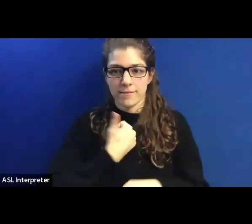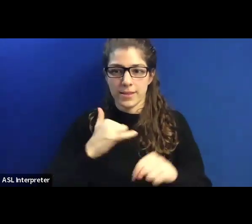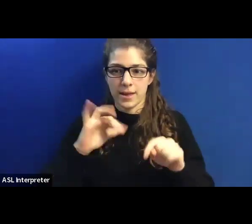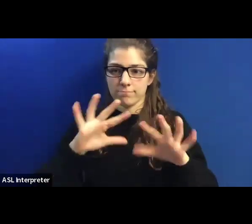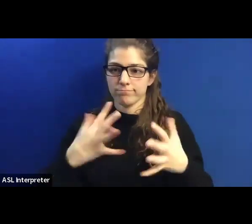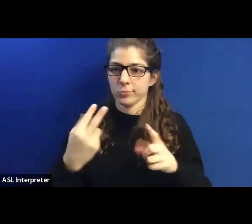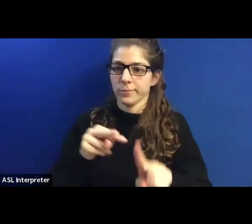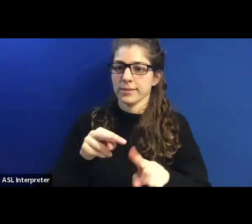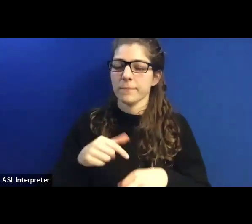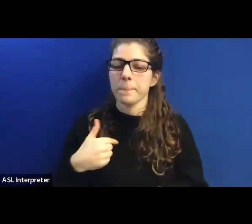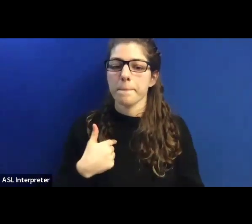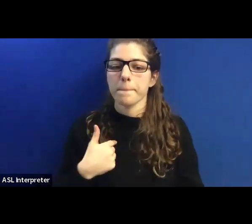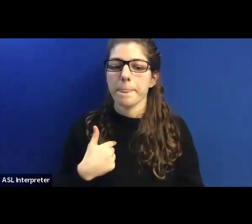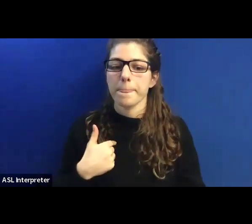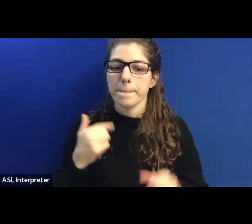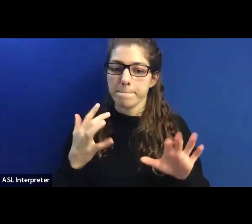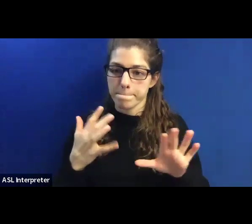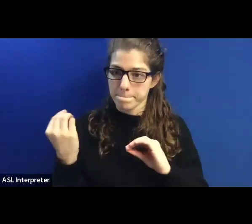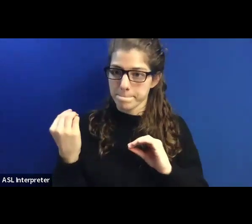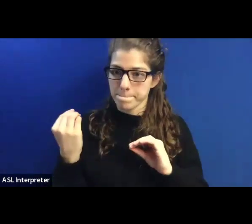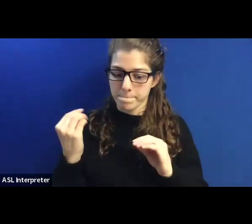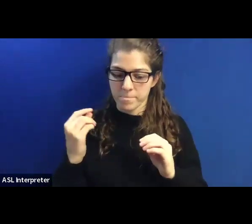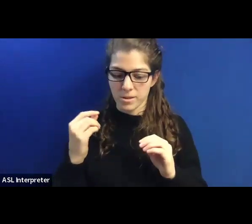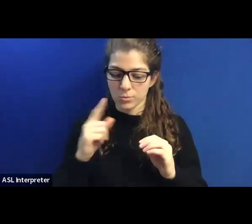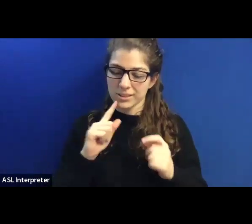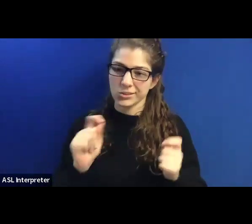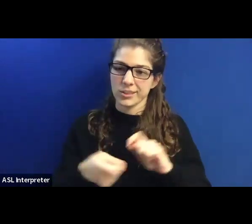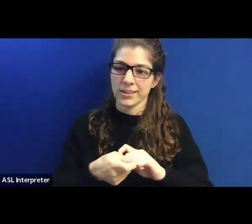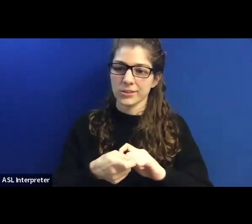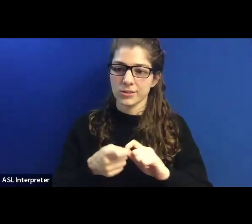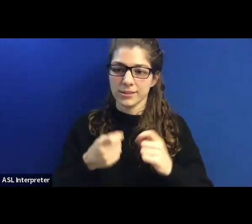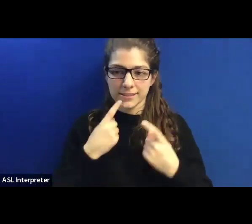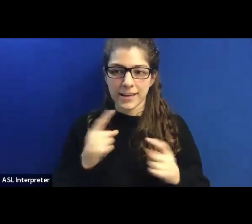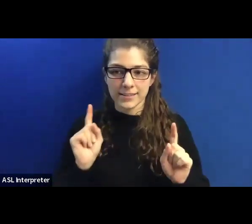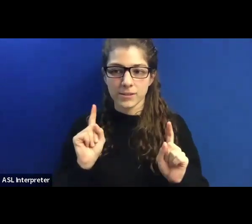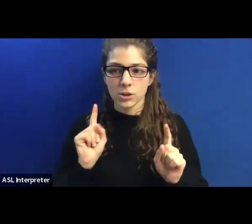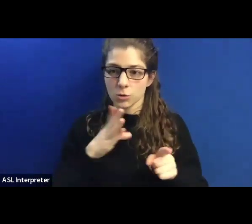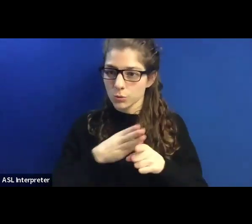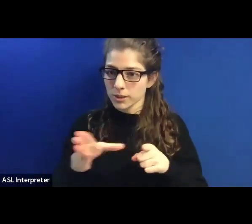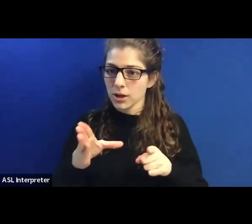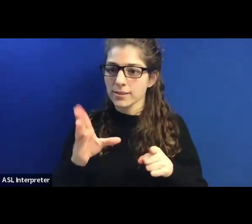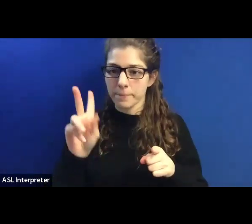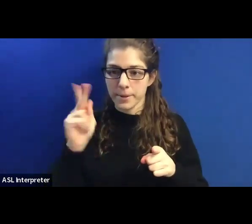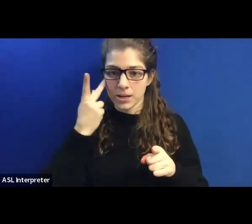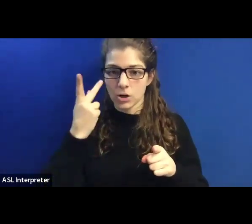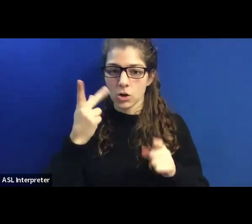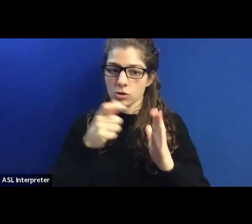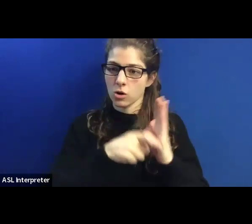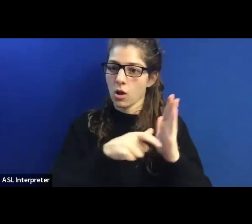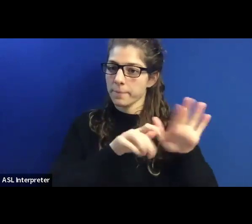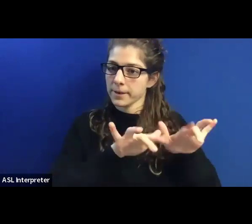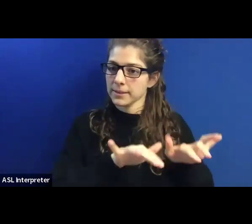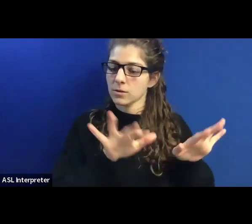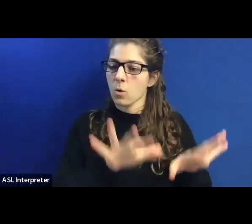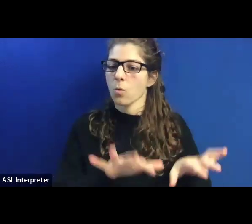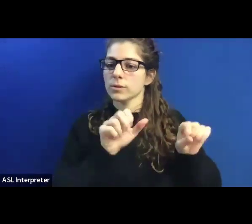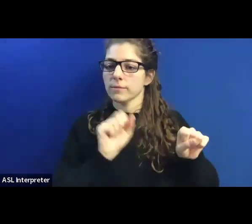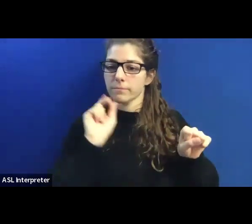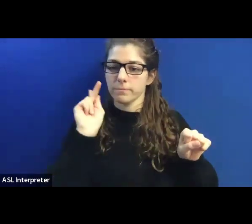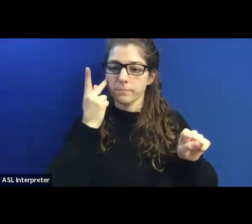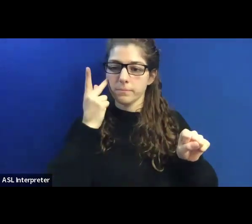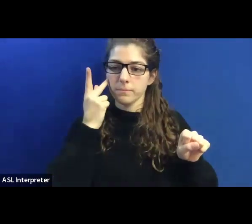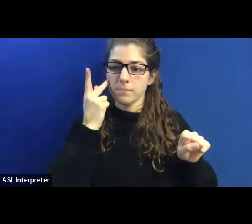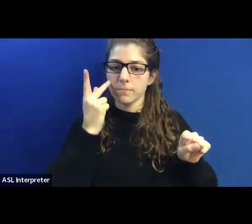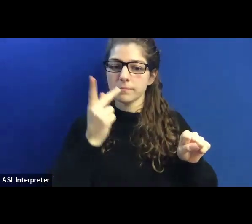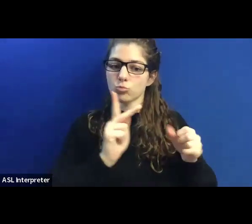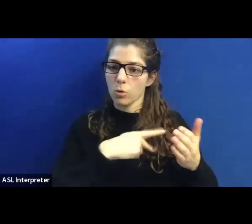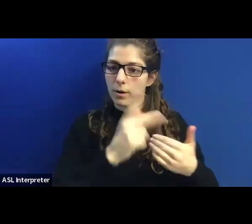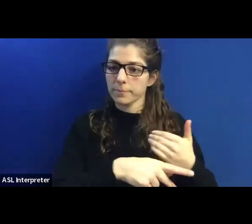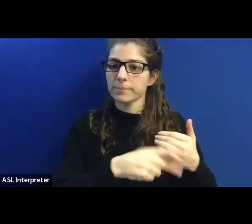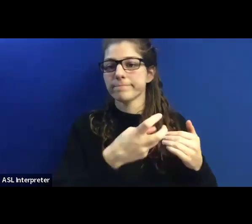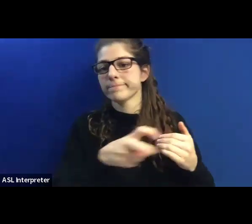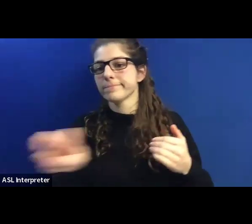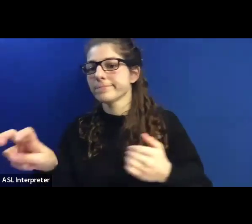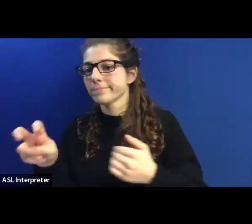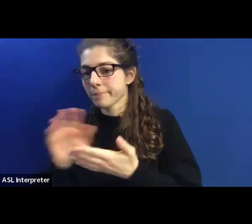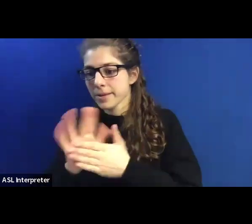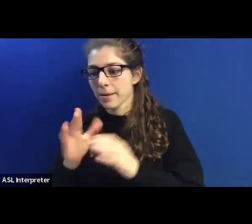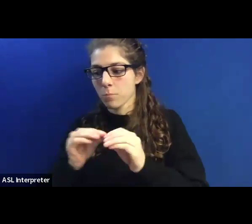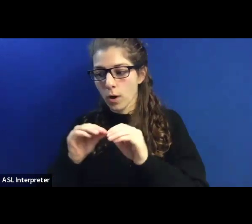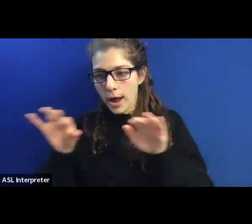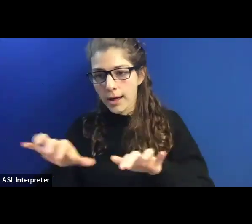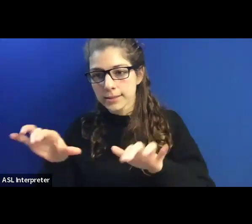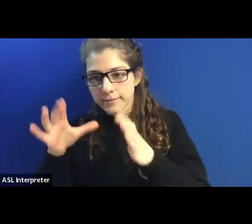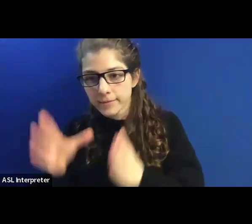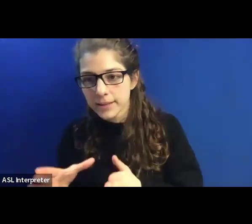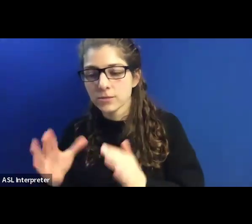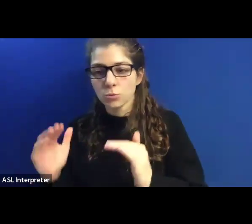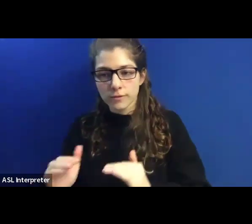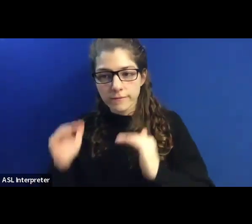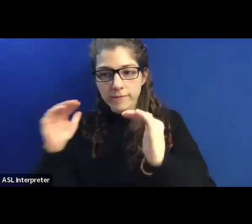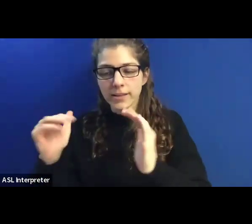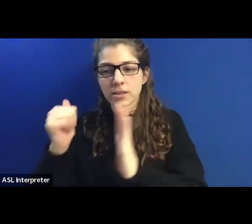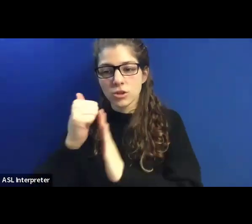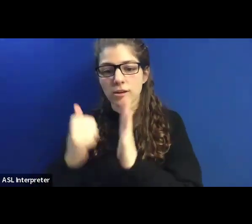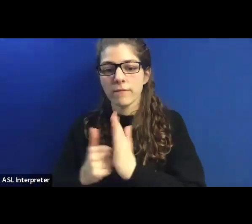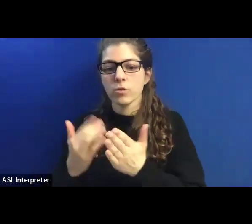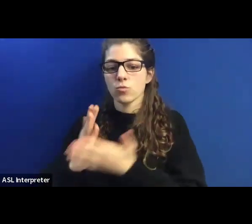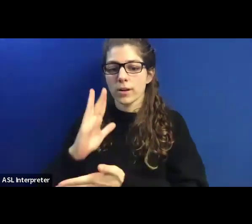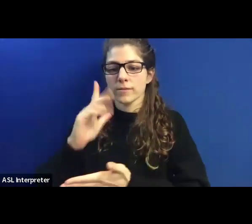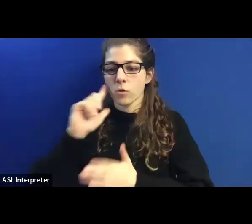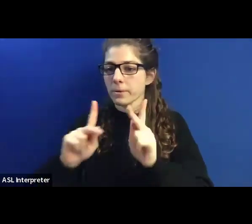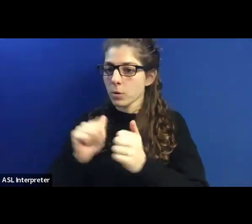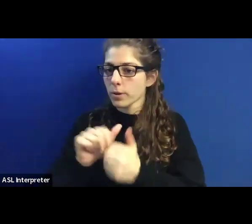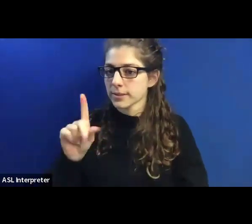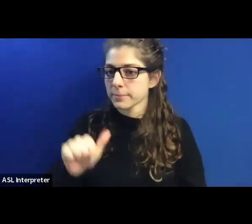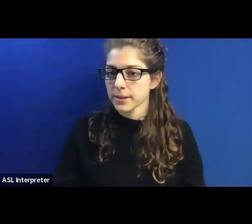I left or rather changed a very successful career as a political columnist and host of political television programs to dedicate myself to activism to advance the agenda of the rights of people with disabilities.